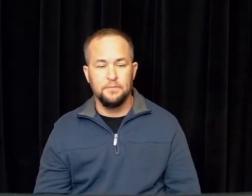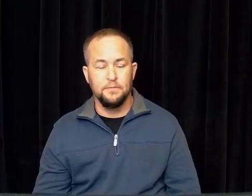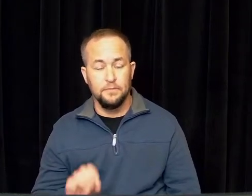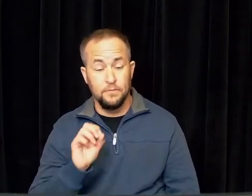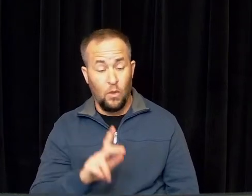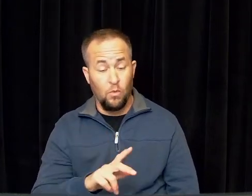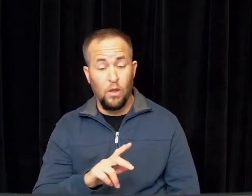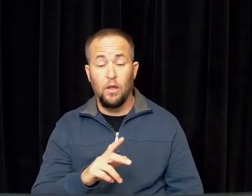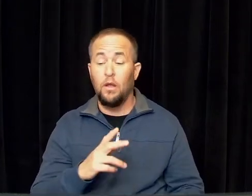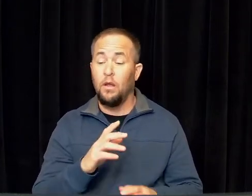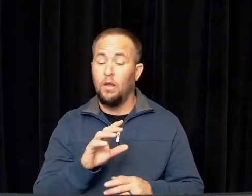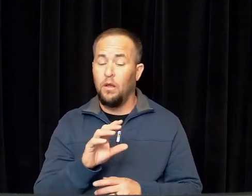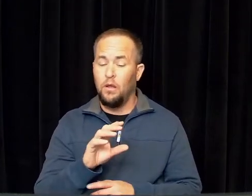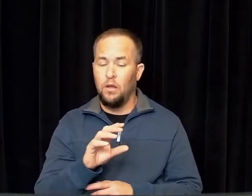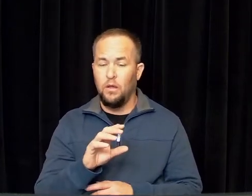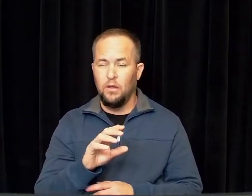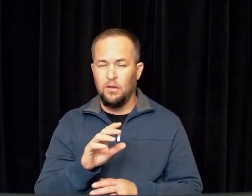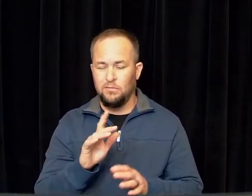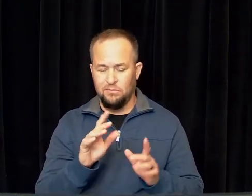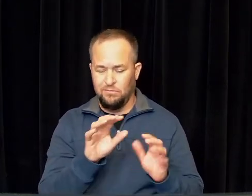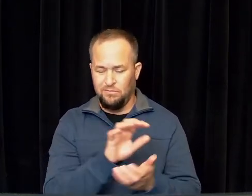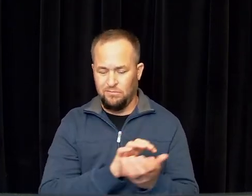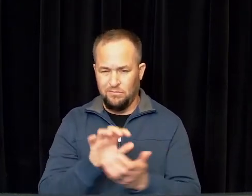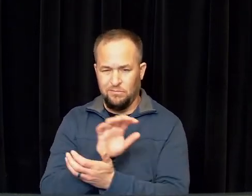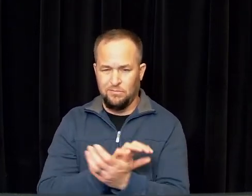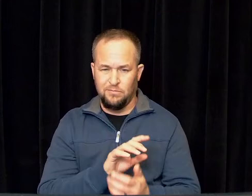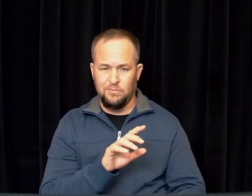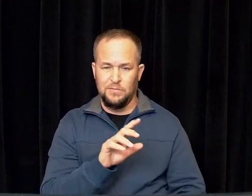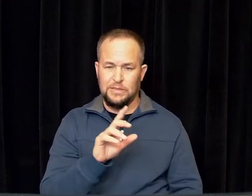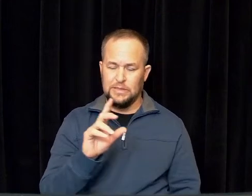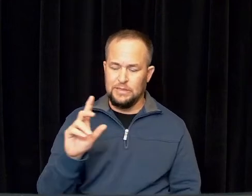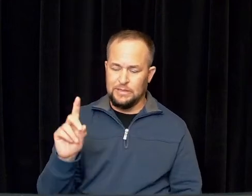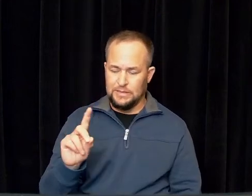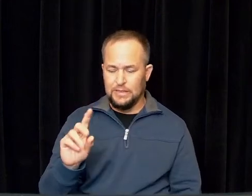name the letters don't matter. I would have been allowed to say DFC if I wanted because they are